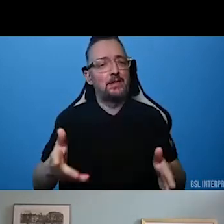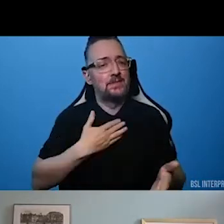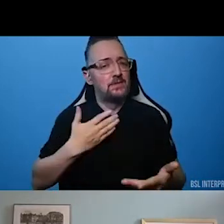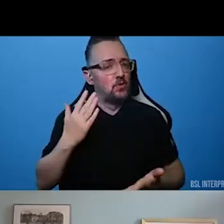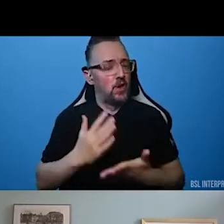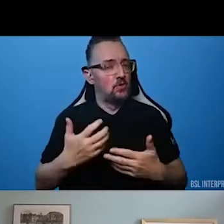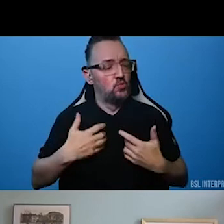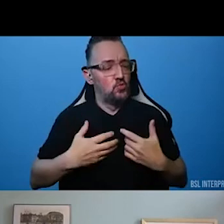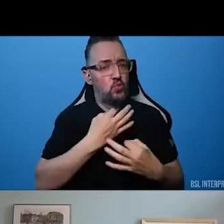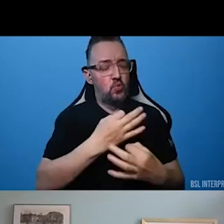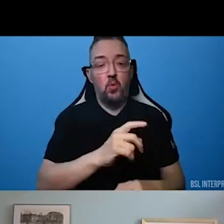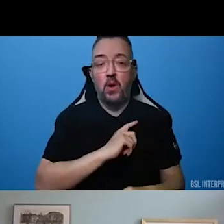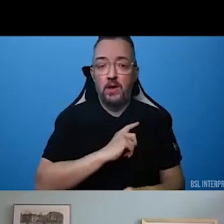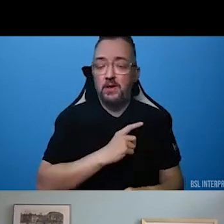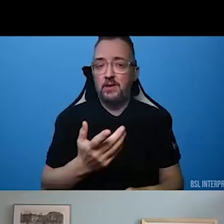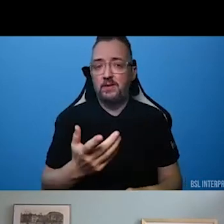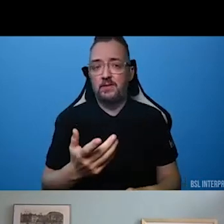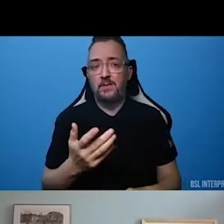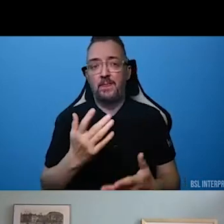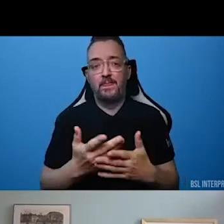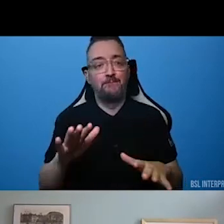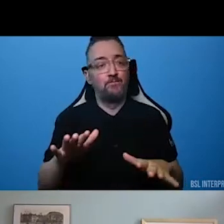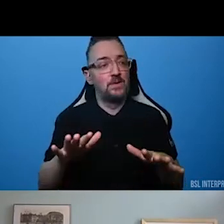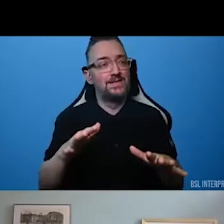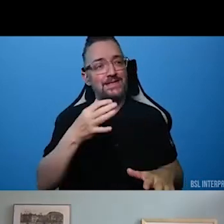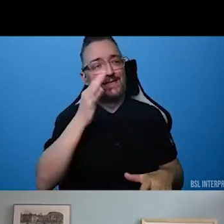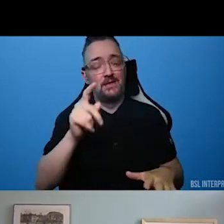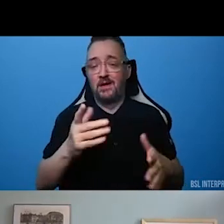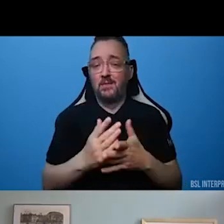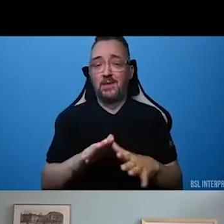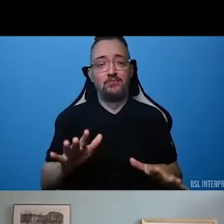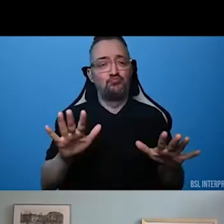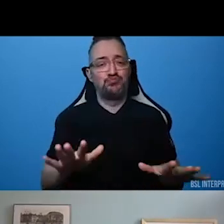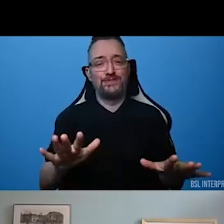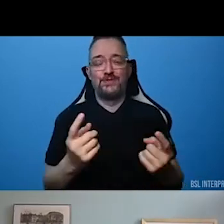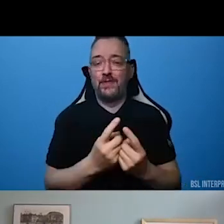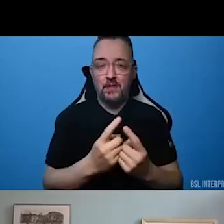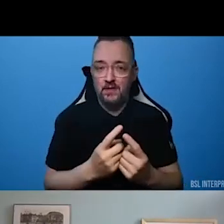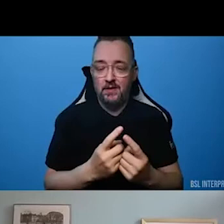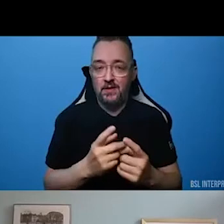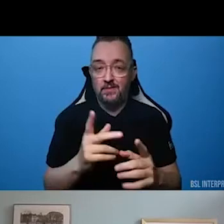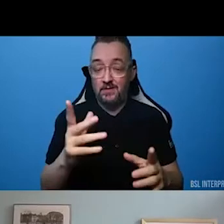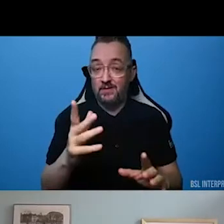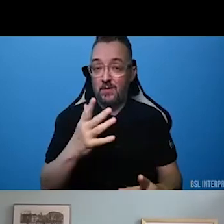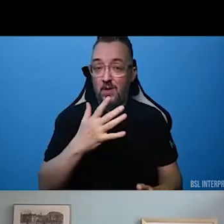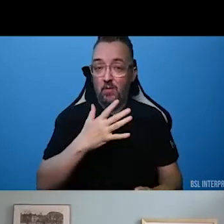we think well what could be more British than the tea table and the thing we want to kind of scratch the surface of that